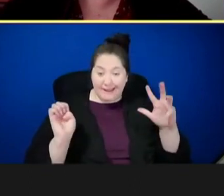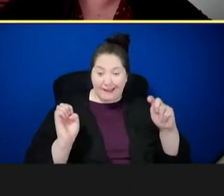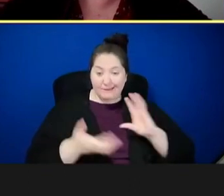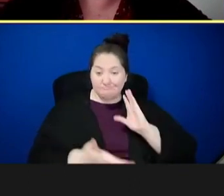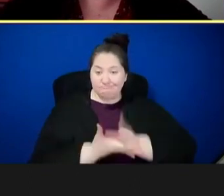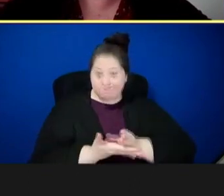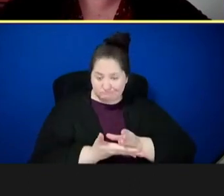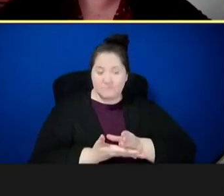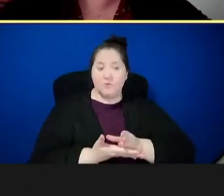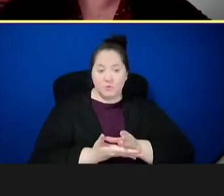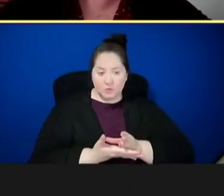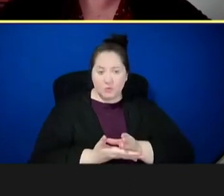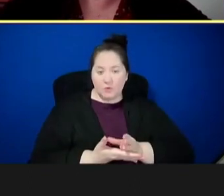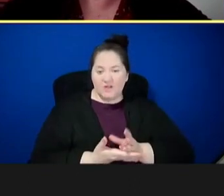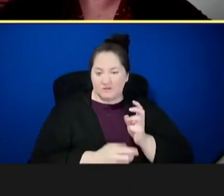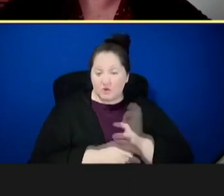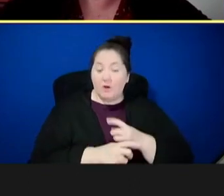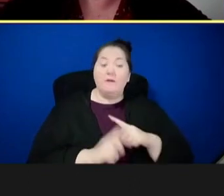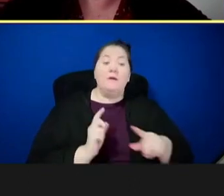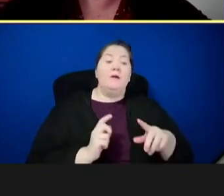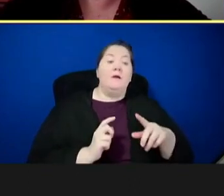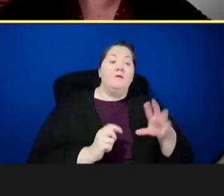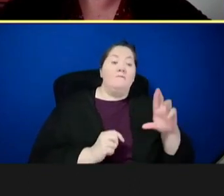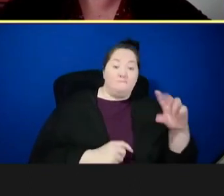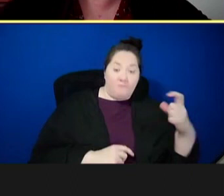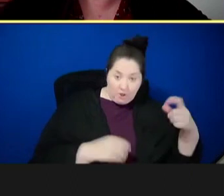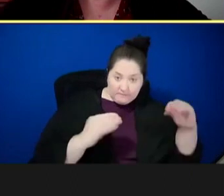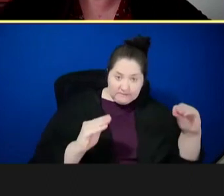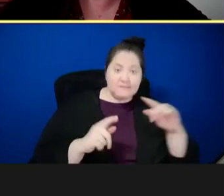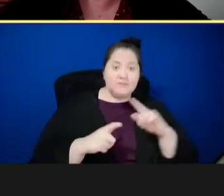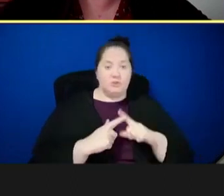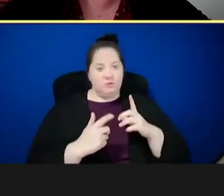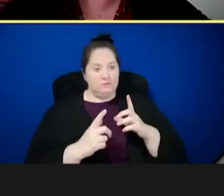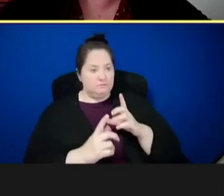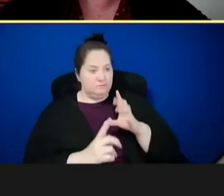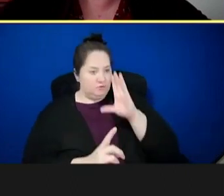bill Medicare on behalf of facilities during the public health emergency, and now the facilities